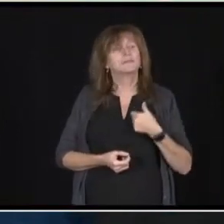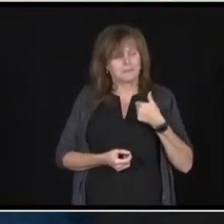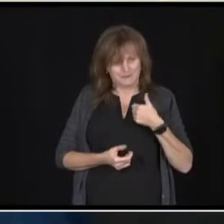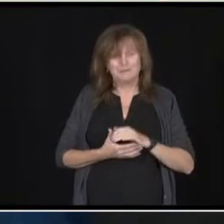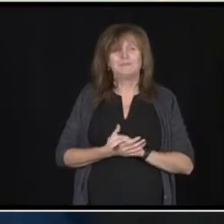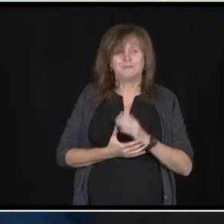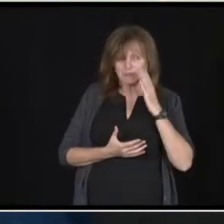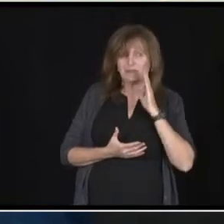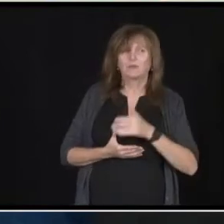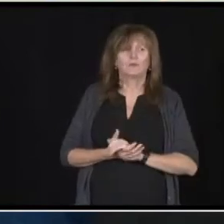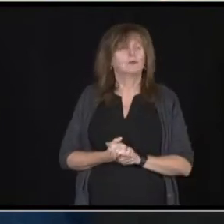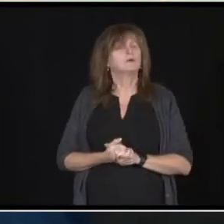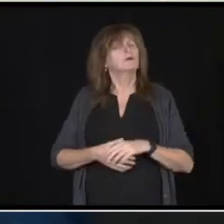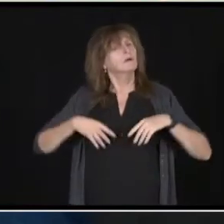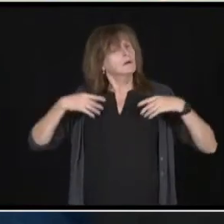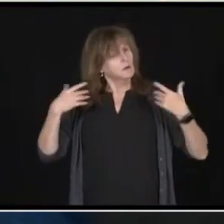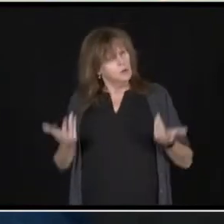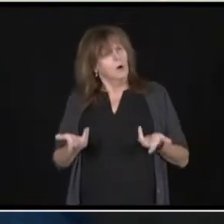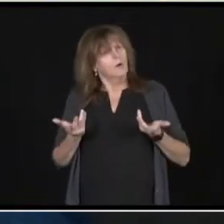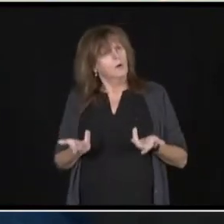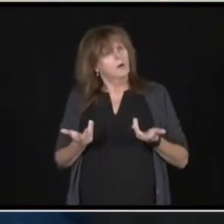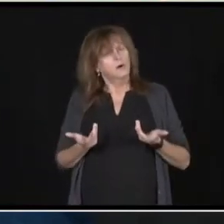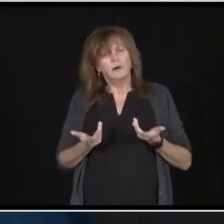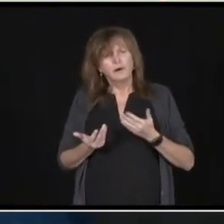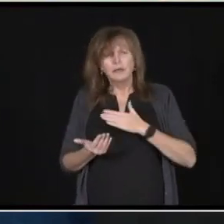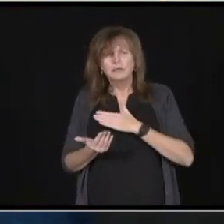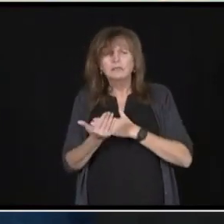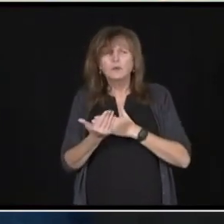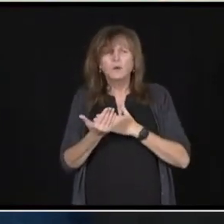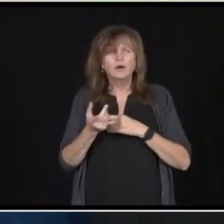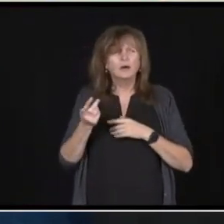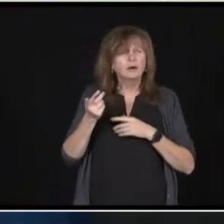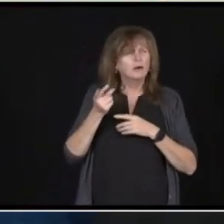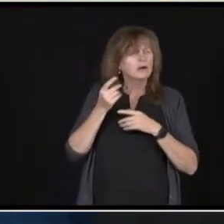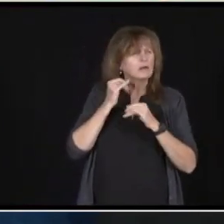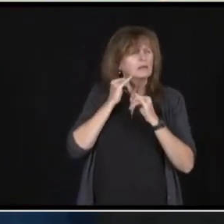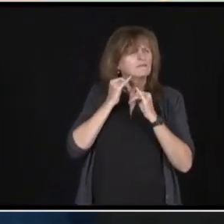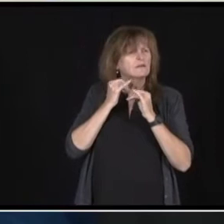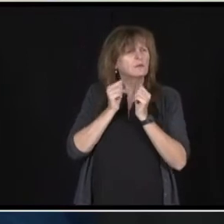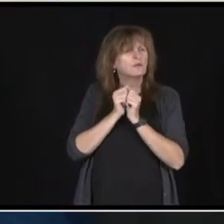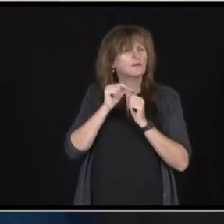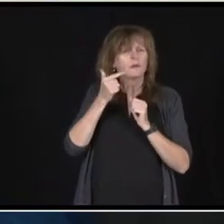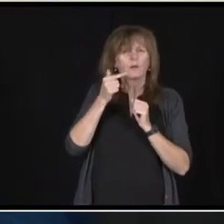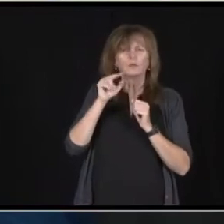at a regular basis. Next question is from Travis at Global News. Hi Travis.